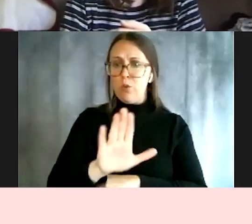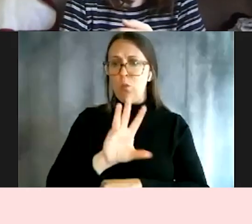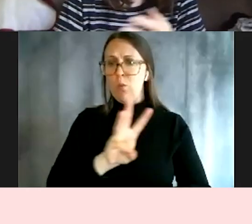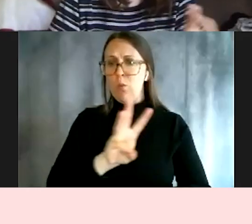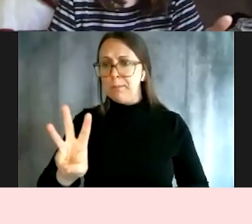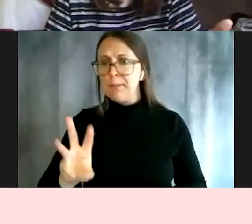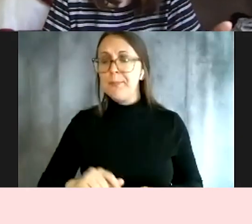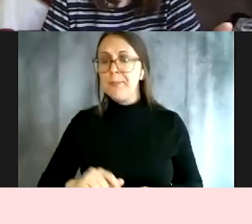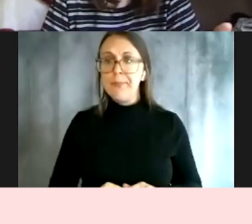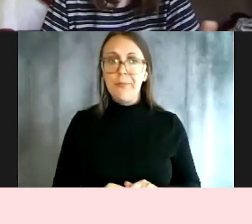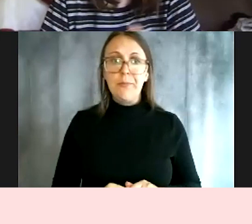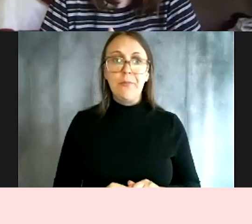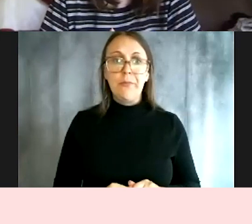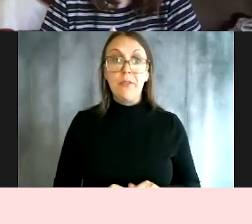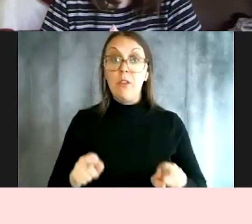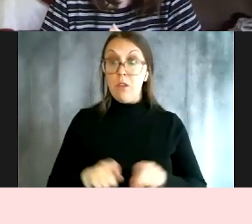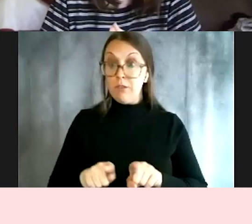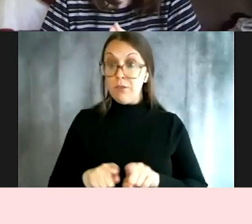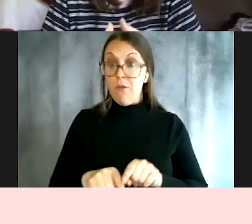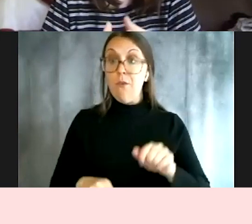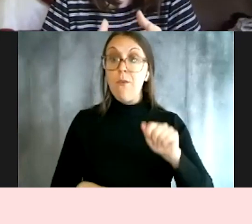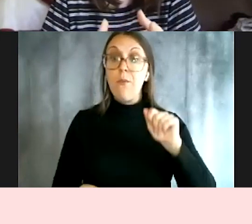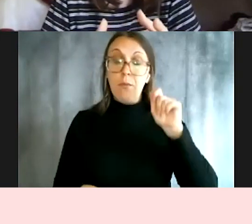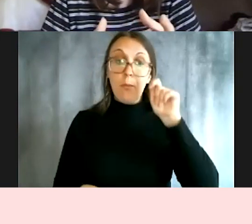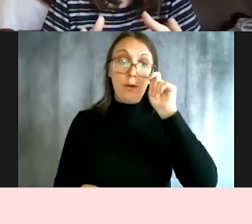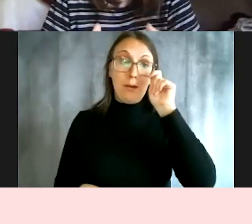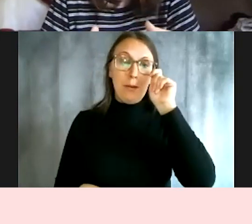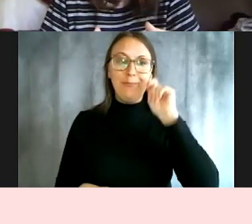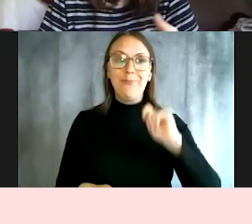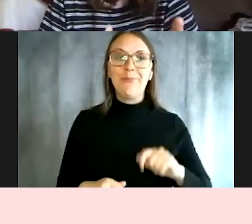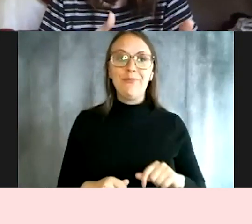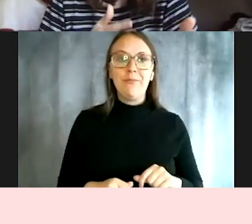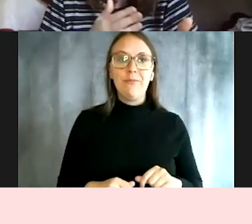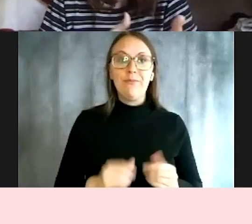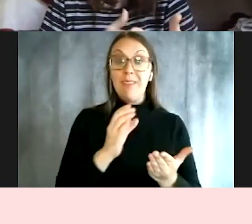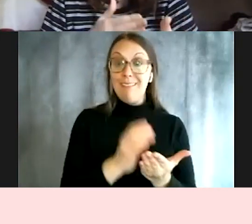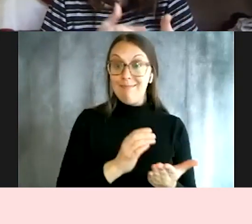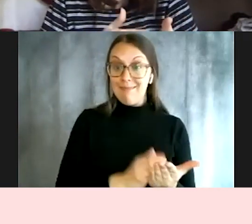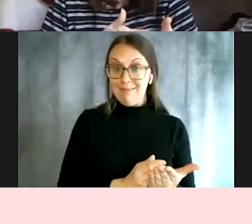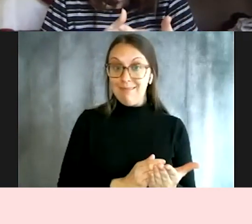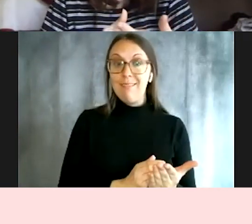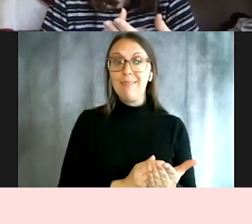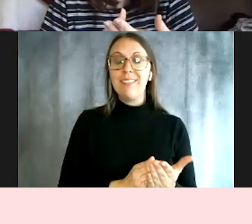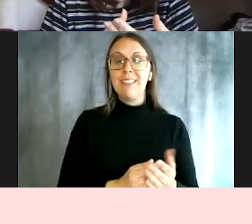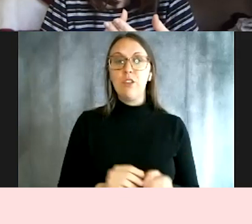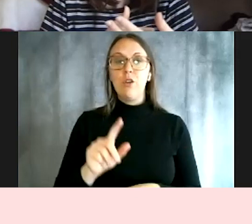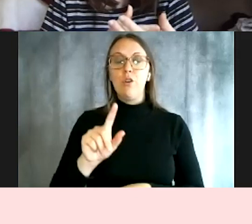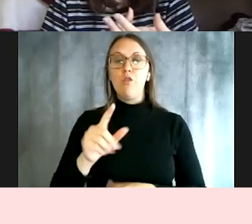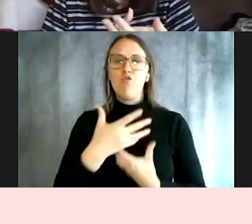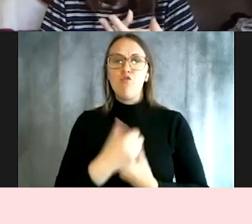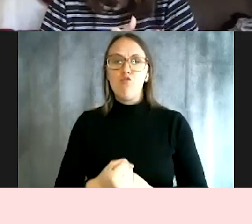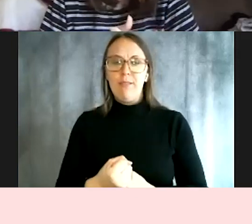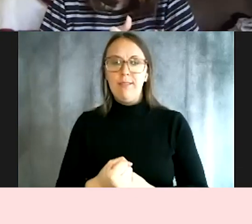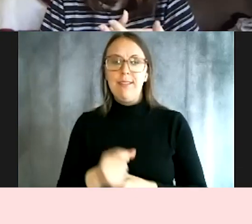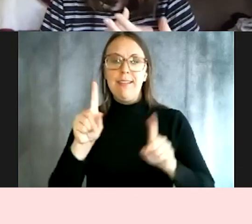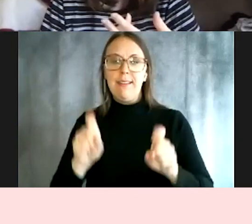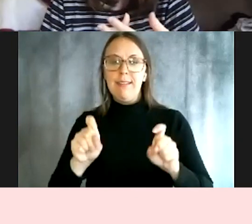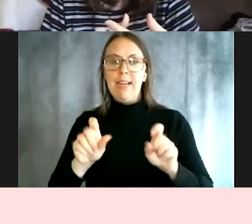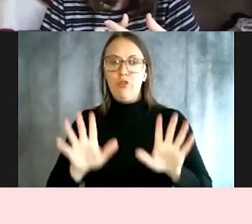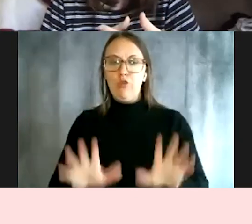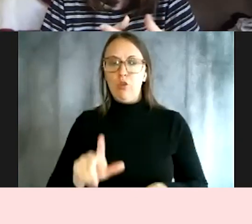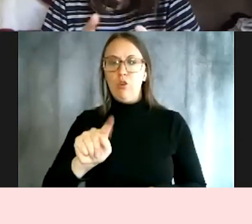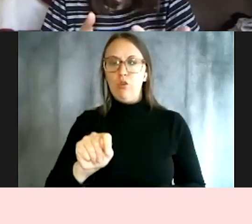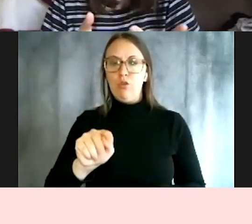There is also a course called The Trusted Tester it's a certification provided by the government